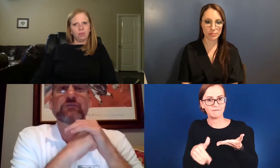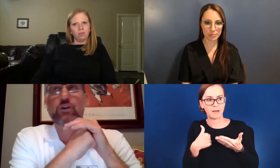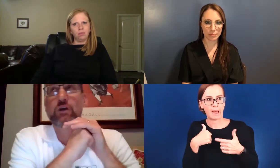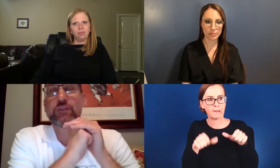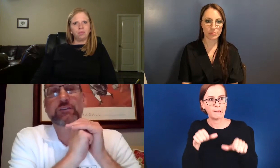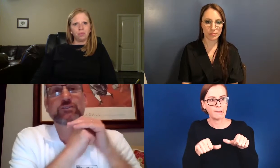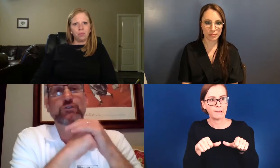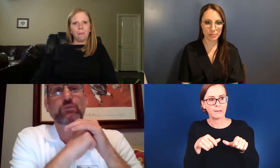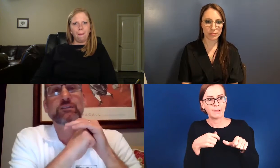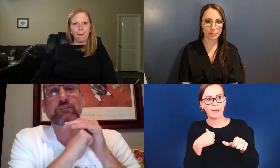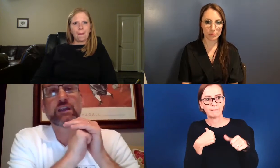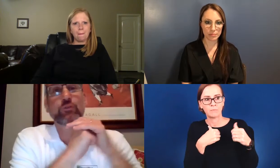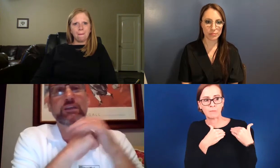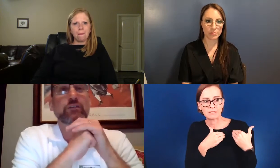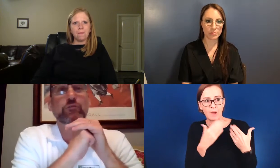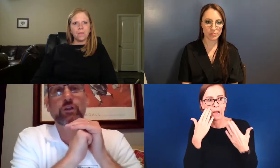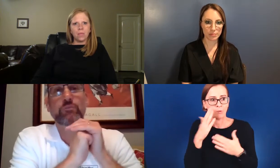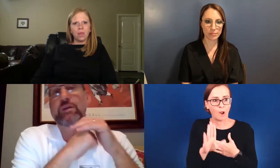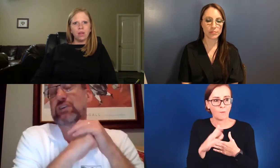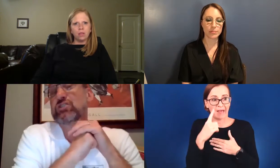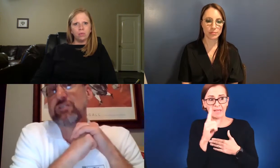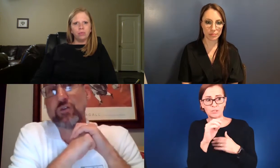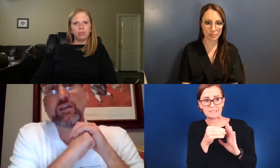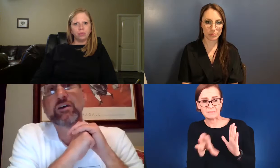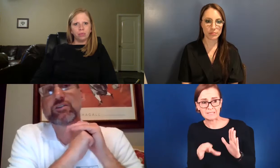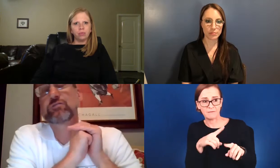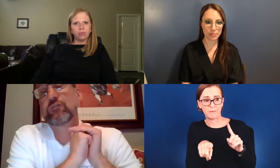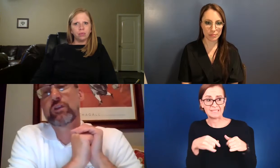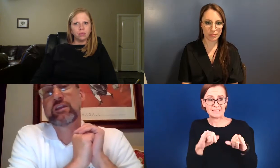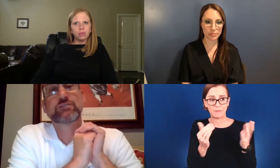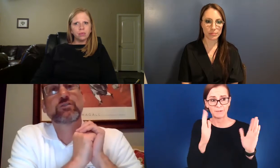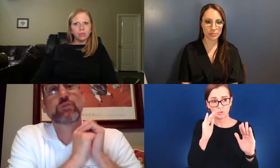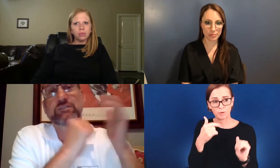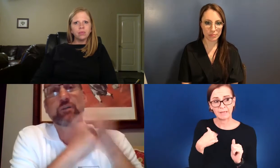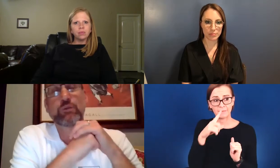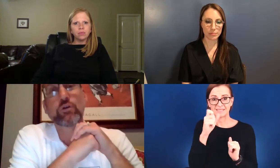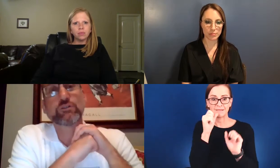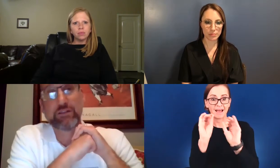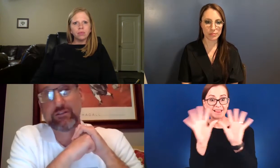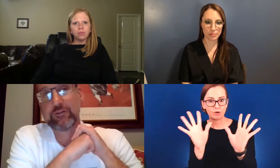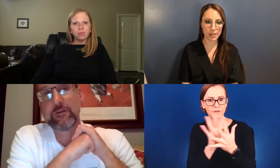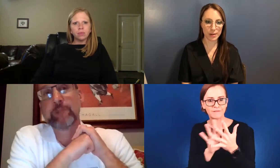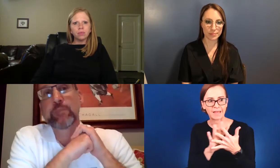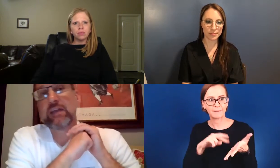even though I think it's too expensive and I really can't afford it. Maybe I should do it just to avoid getting sued because that'll be more expensive.